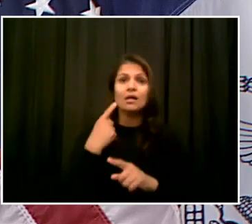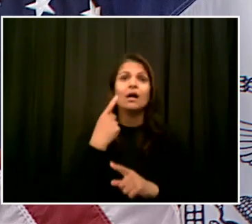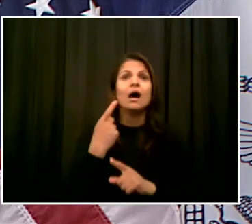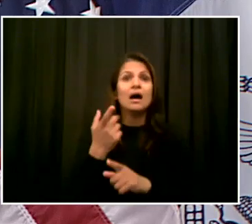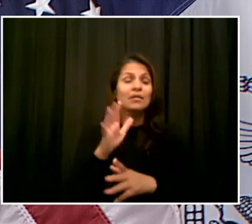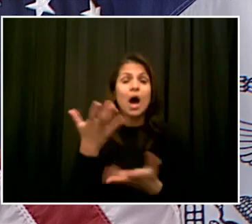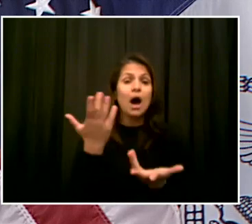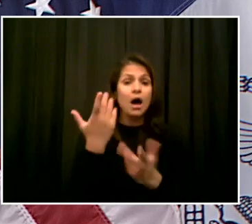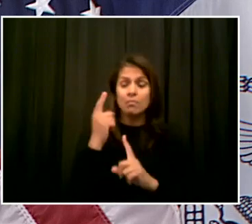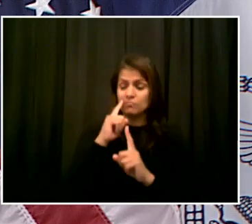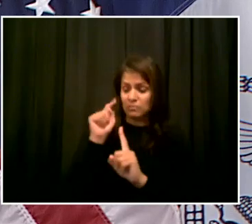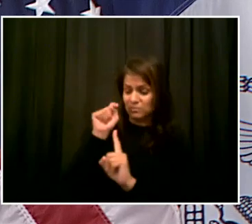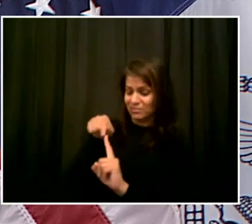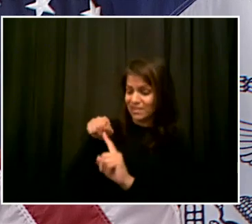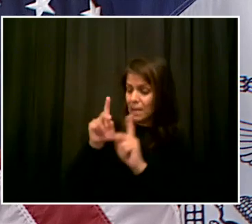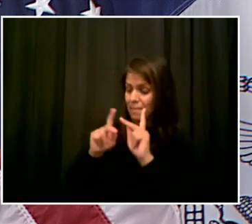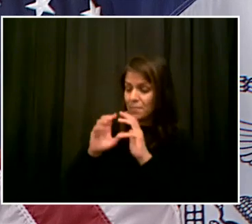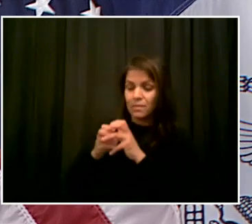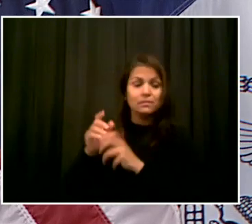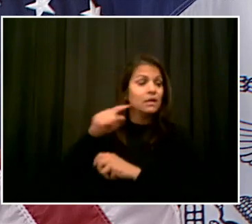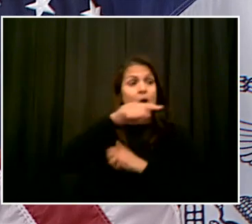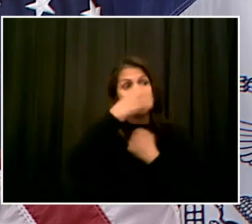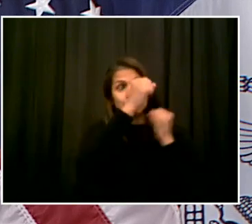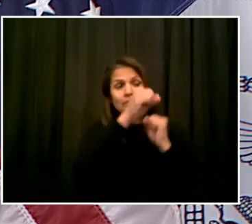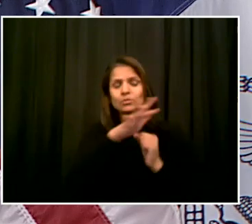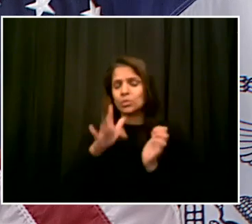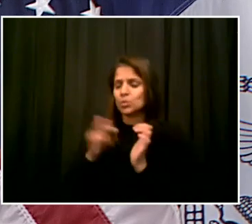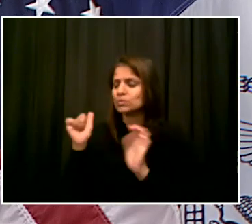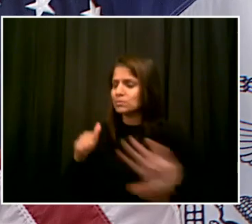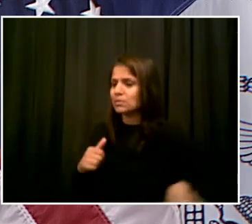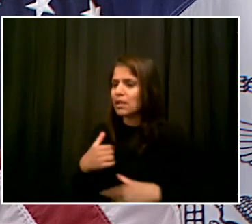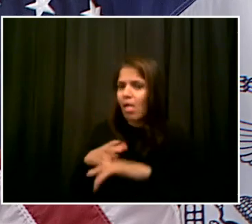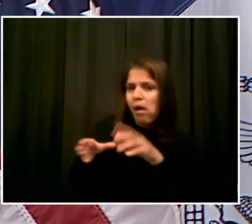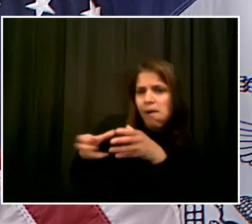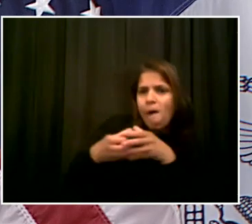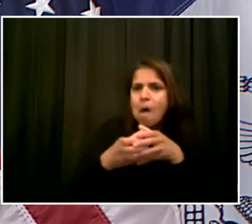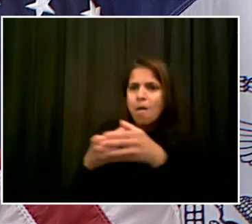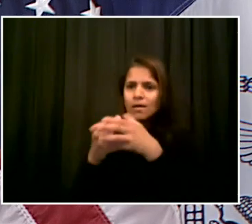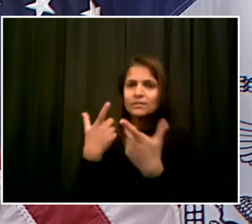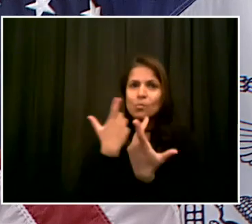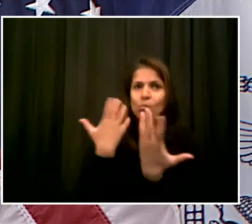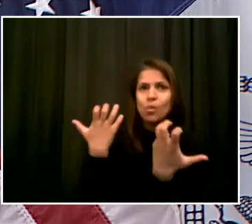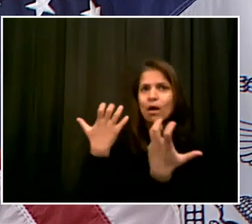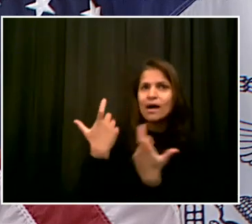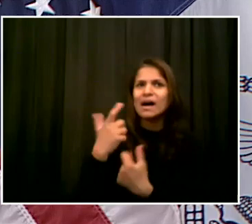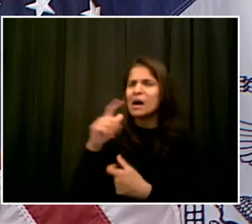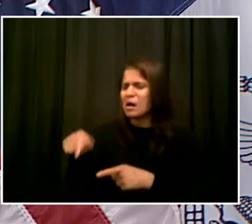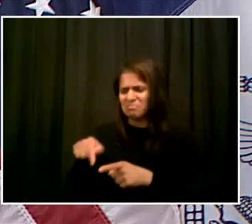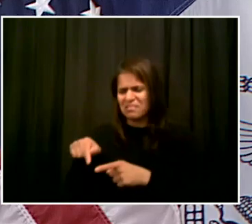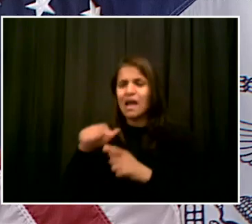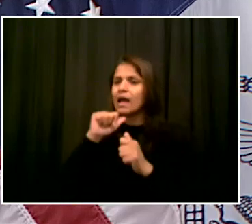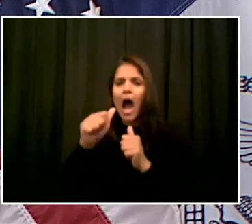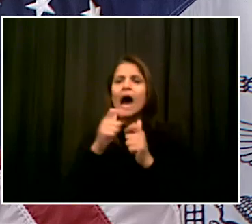CRIMINALS. WE SAW SOME OF THEM OUT LOOTING IN MIDTOWN. THEY ARE SMALL IN NUMBER, BUT